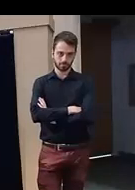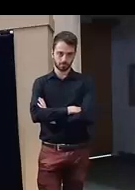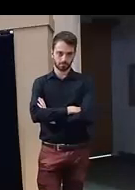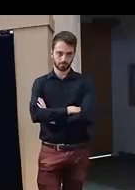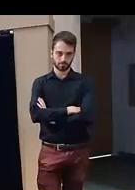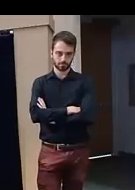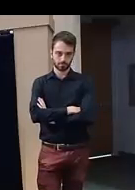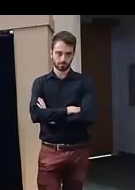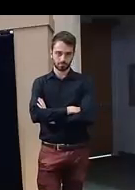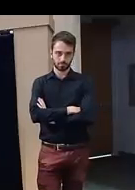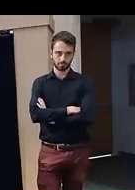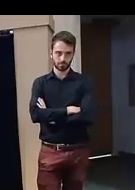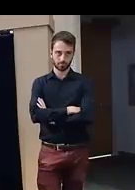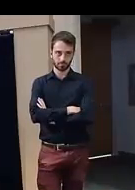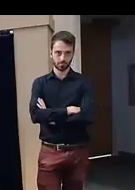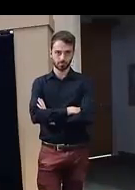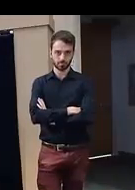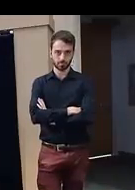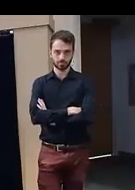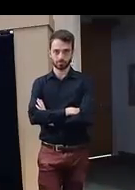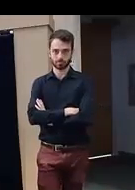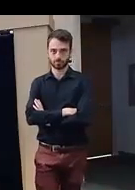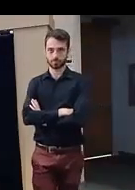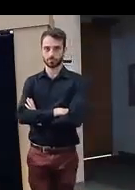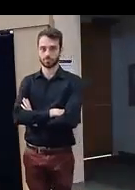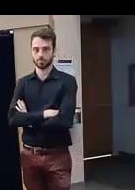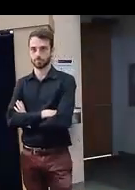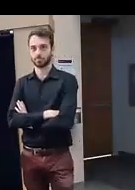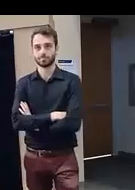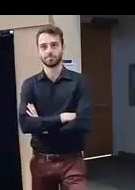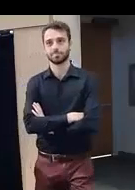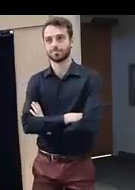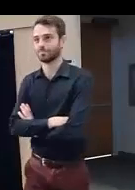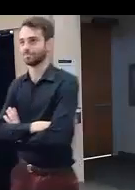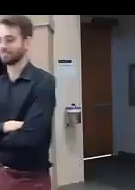health the division of collaborative care and wellness here in the department of Psychiatry